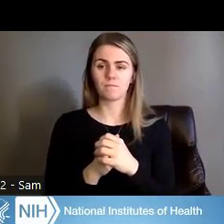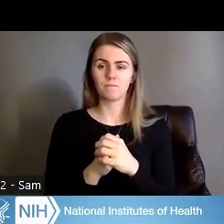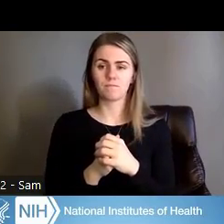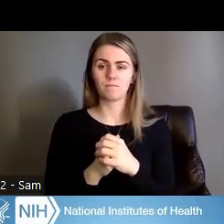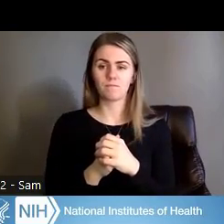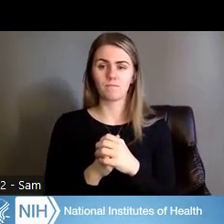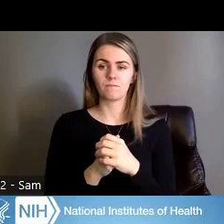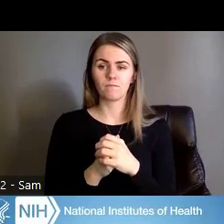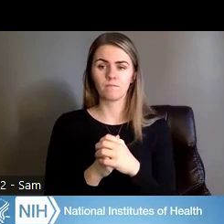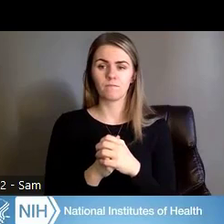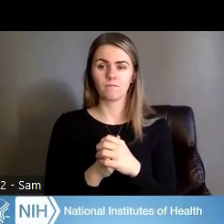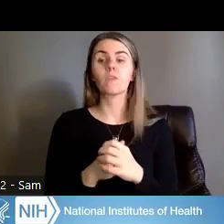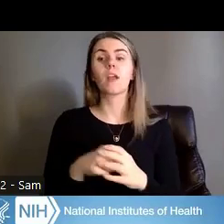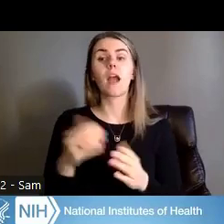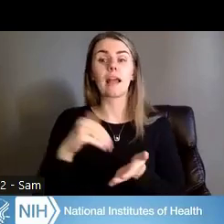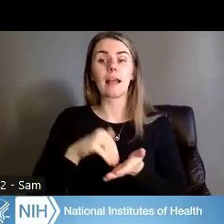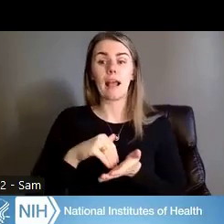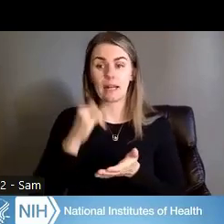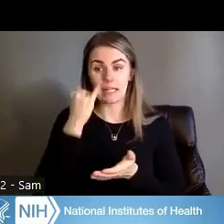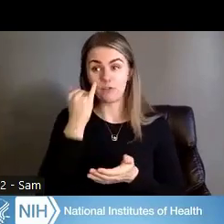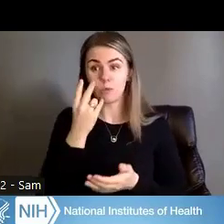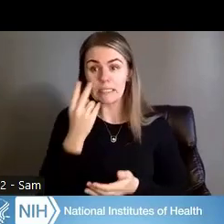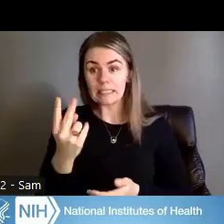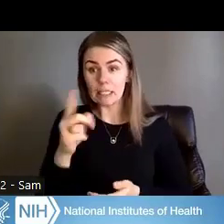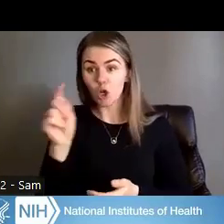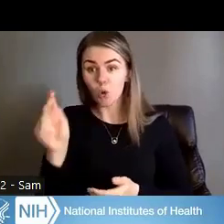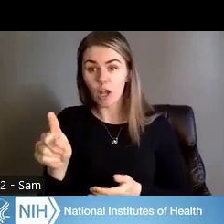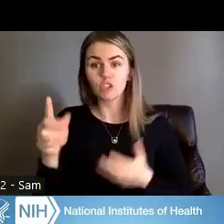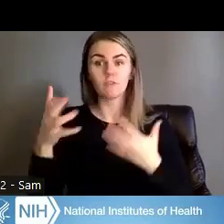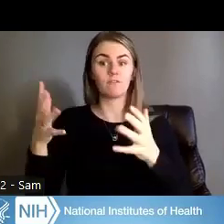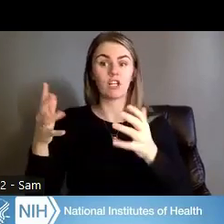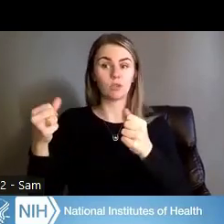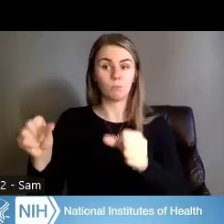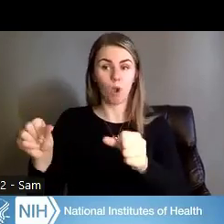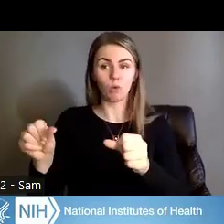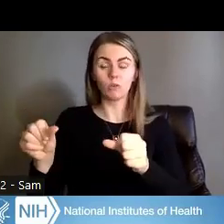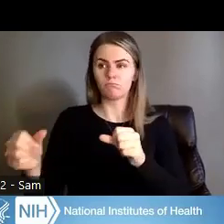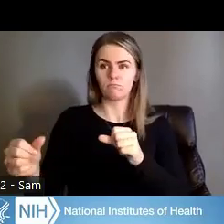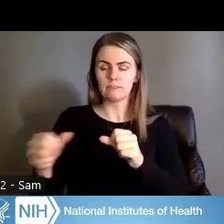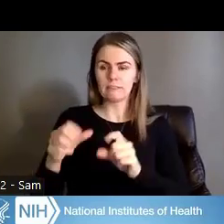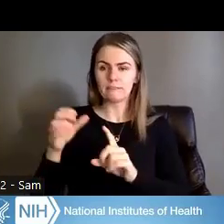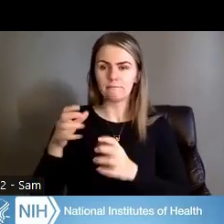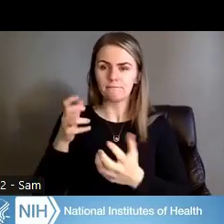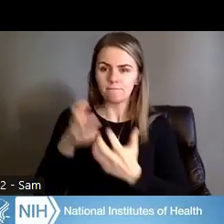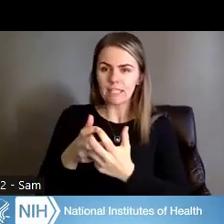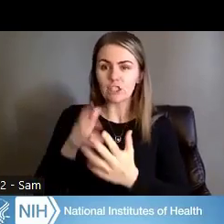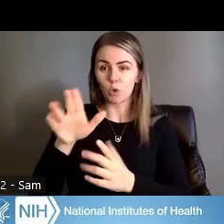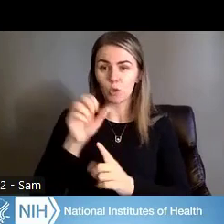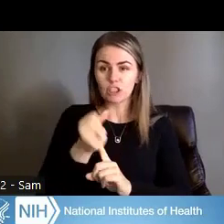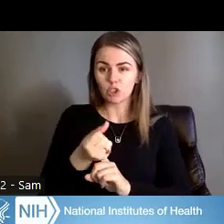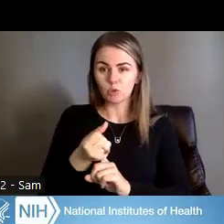please make sure to upvote the question. So let's go into here and .. .